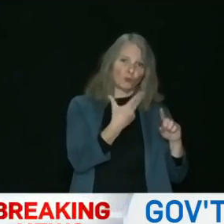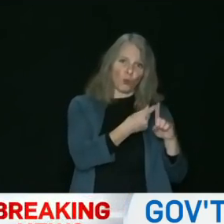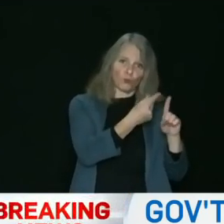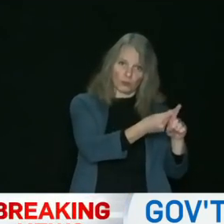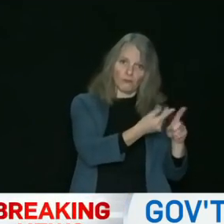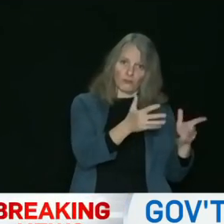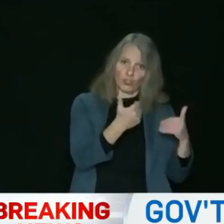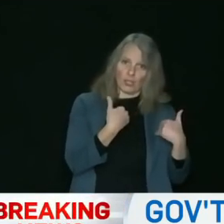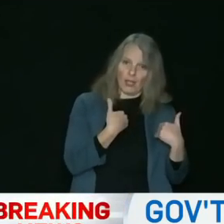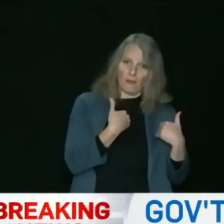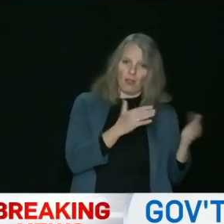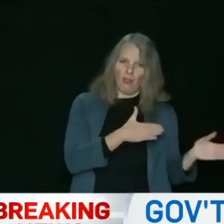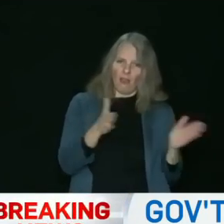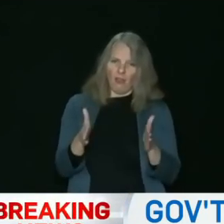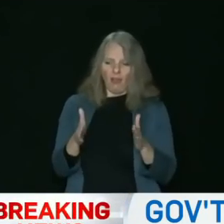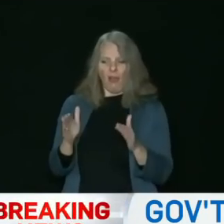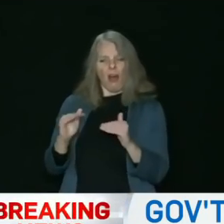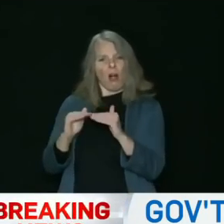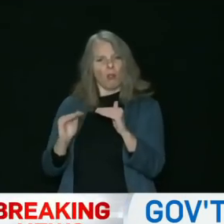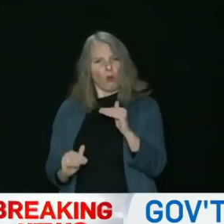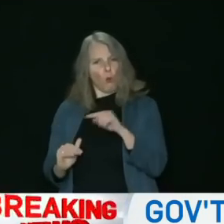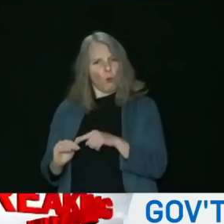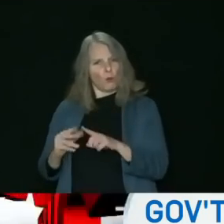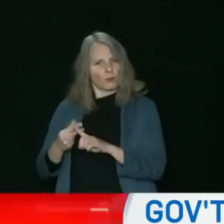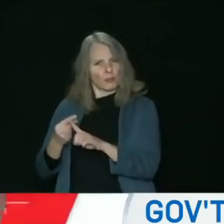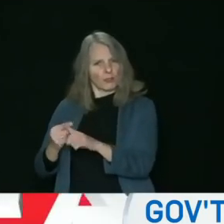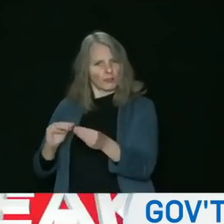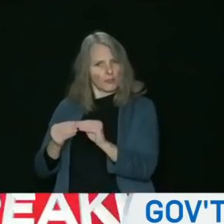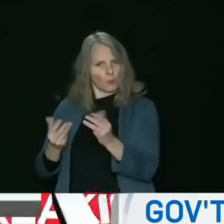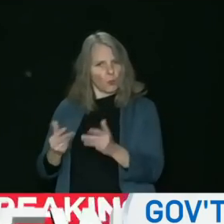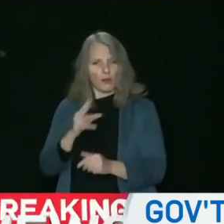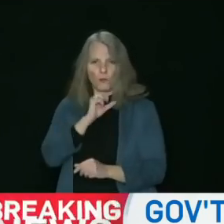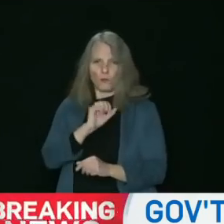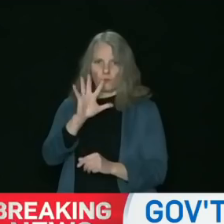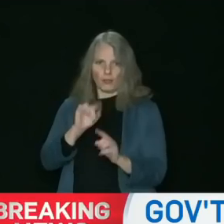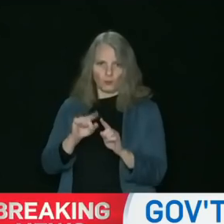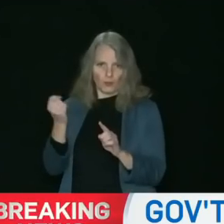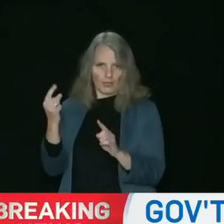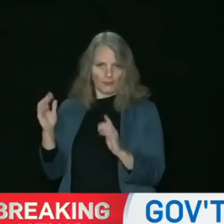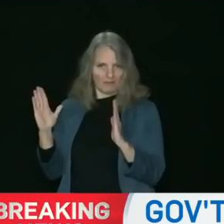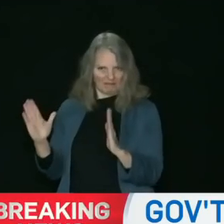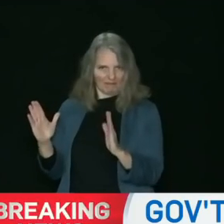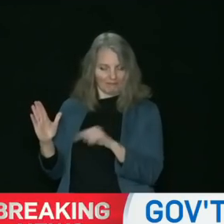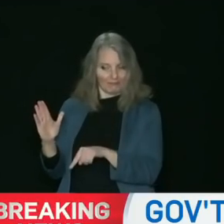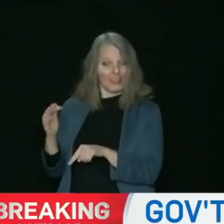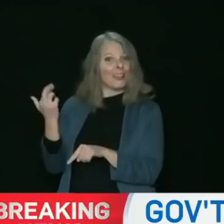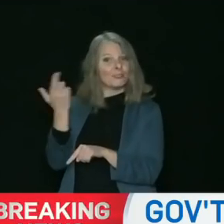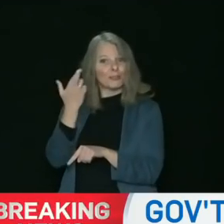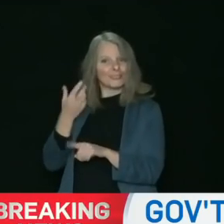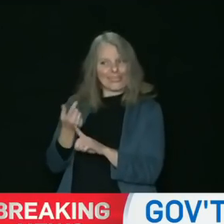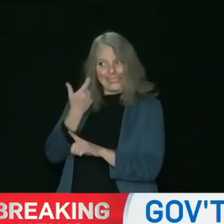12 HAVE A VACCINE COVERAGE OF MORE THAN 83% HAVING RECEIVED AT